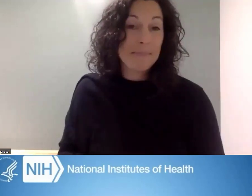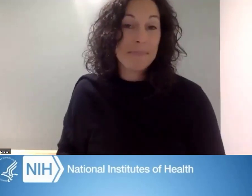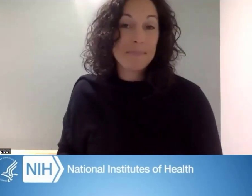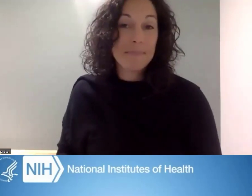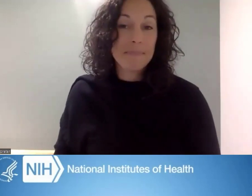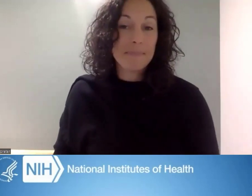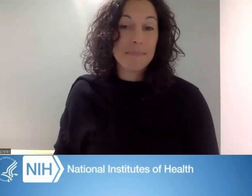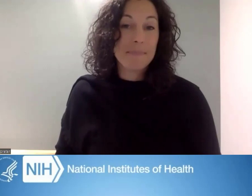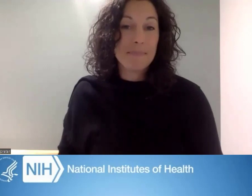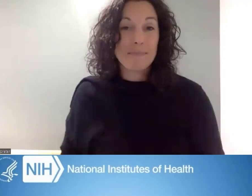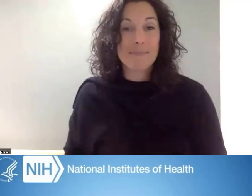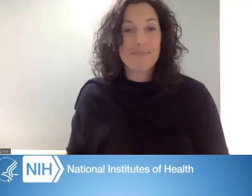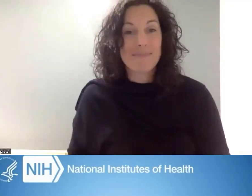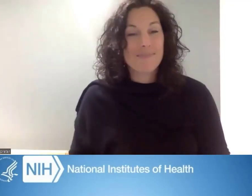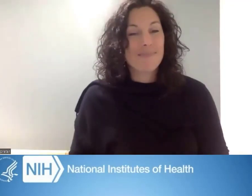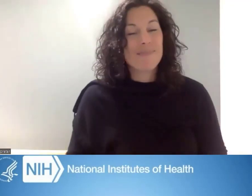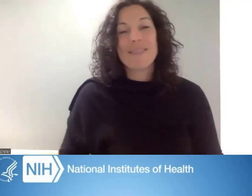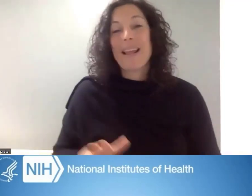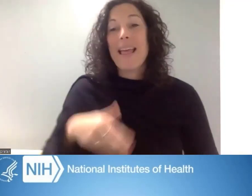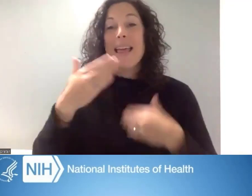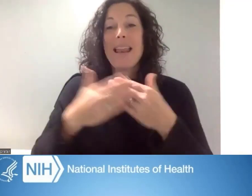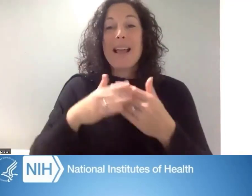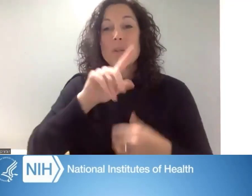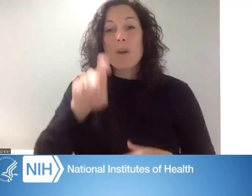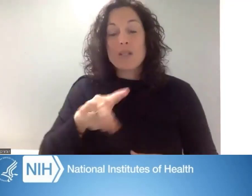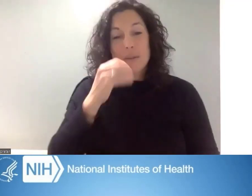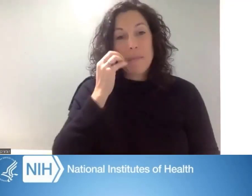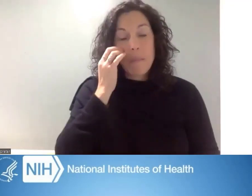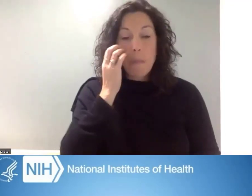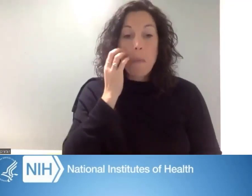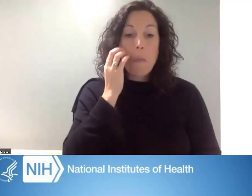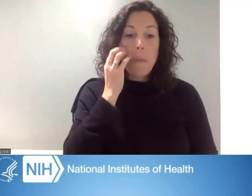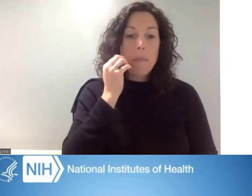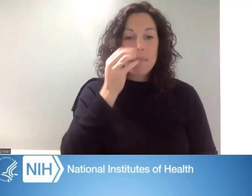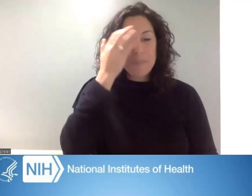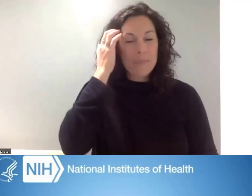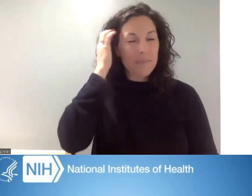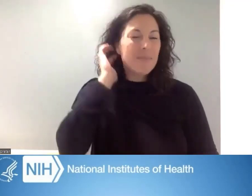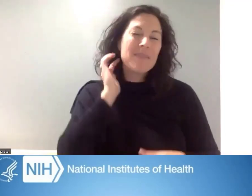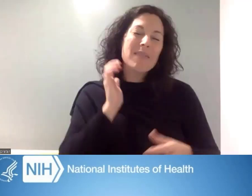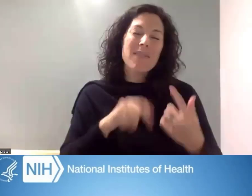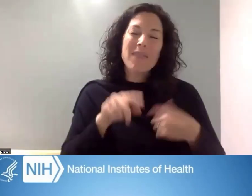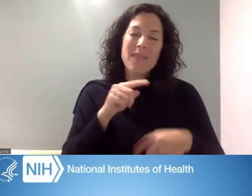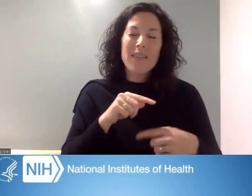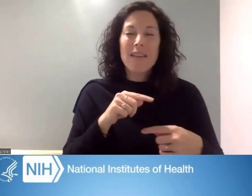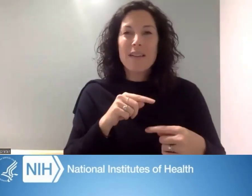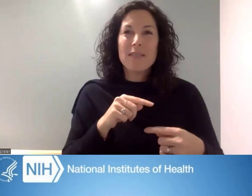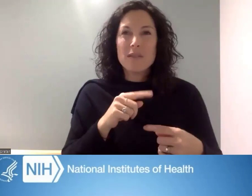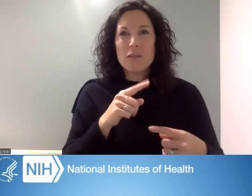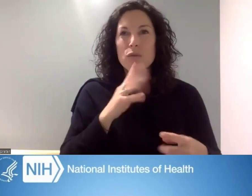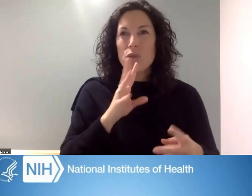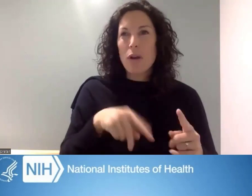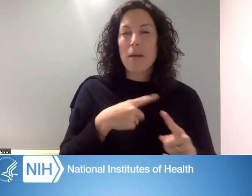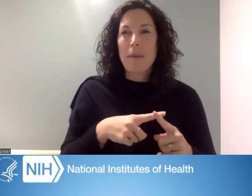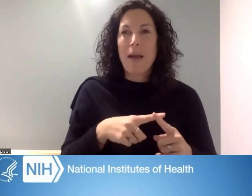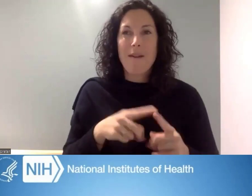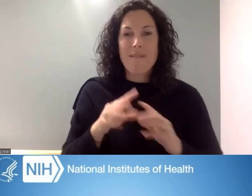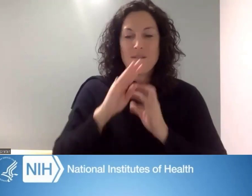Kasima Garst: Great, thank you. The next question we have, this goes back to what you were referring to about foreign consultants